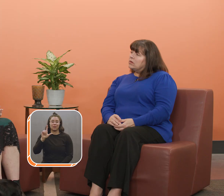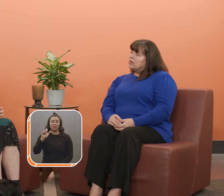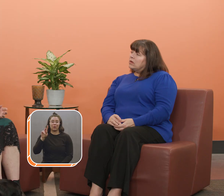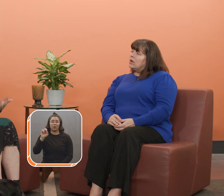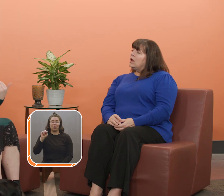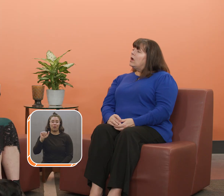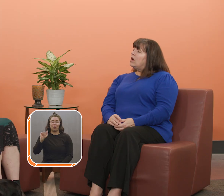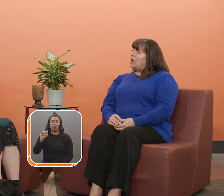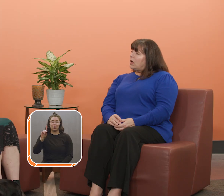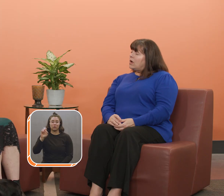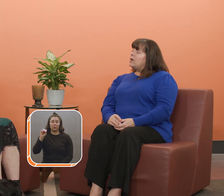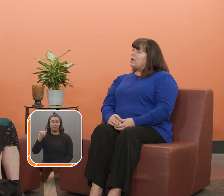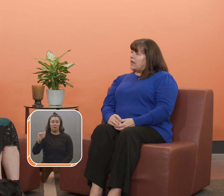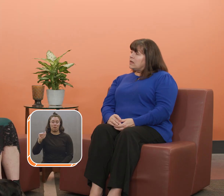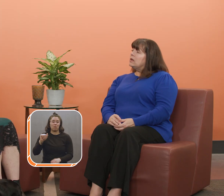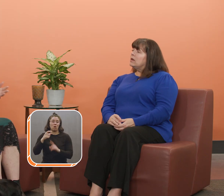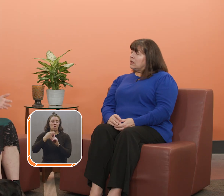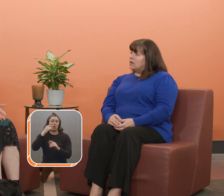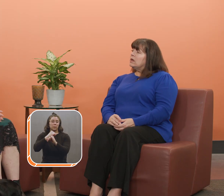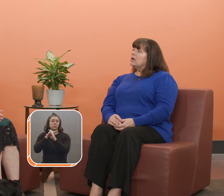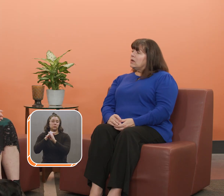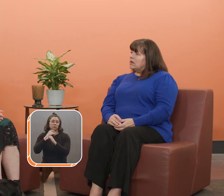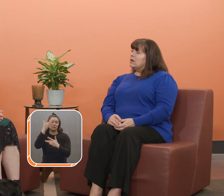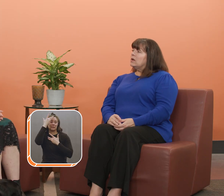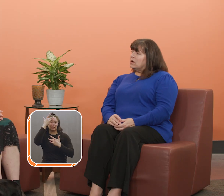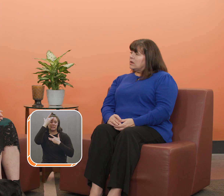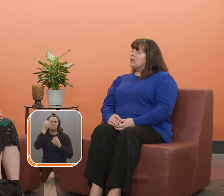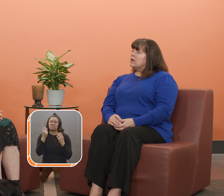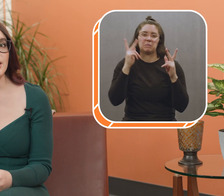It's a rare autoimmune condition. Okay. - A lot of people haven't heard of it,